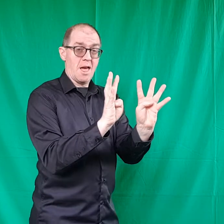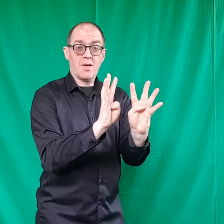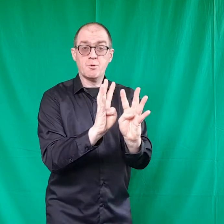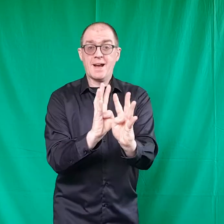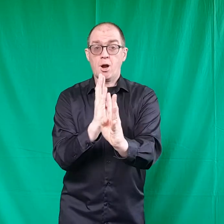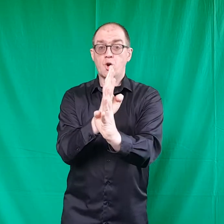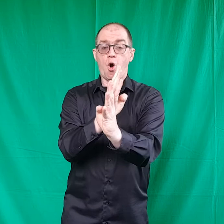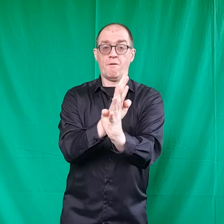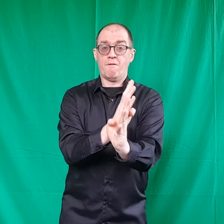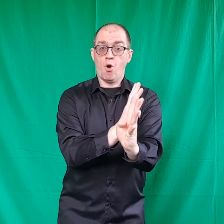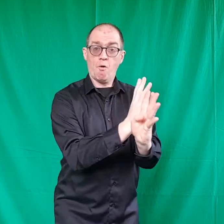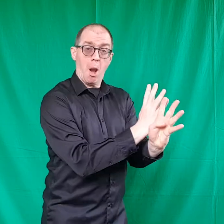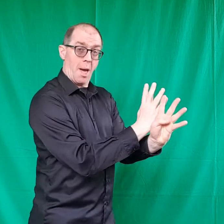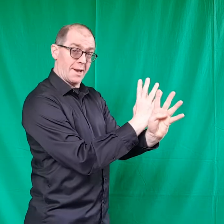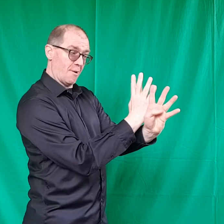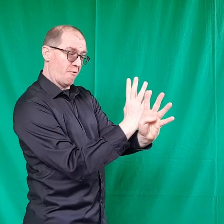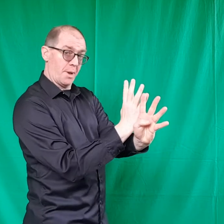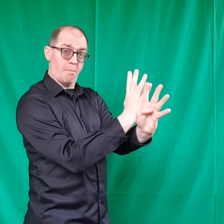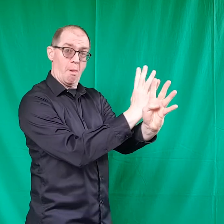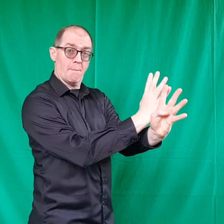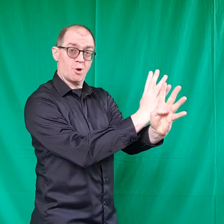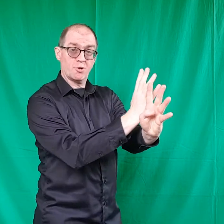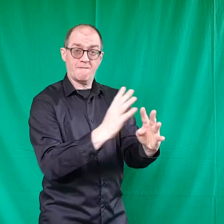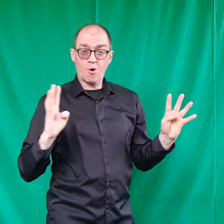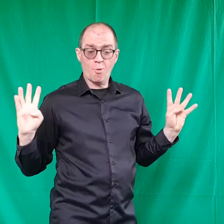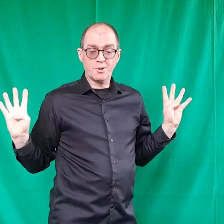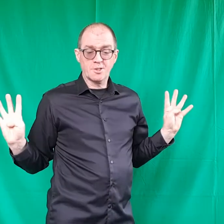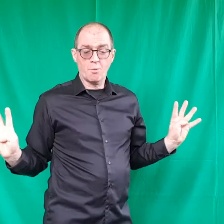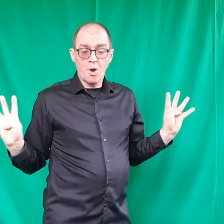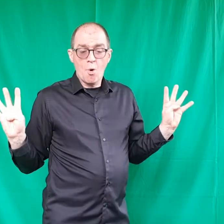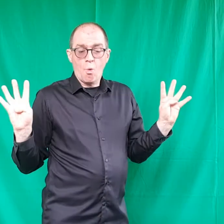and then you make a convoy or a line of people marching forward. So -